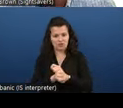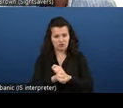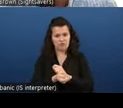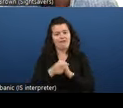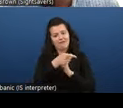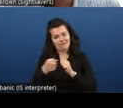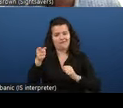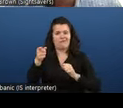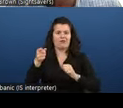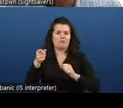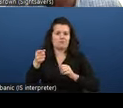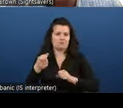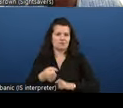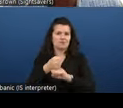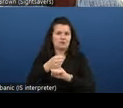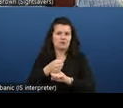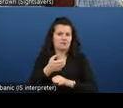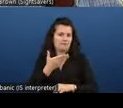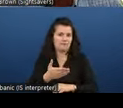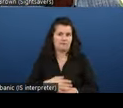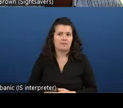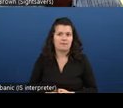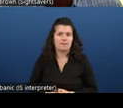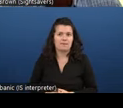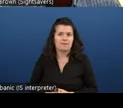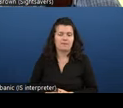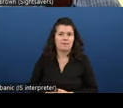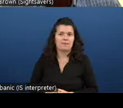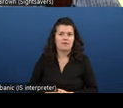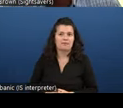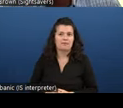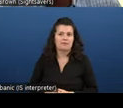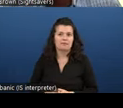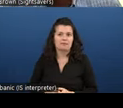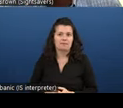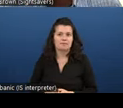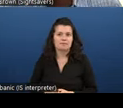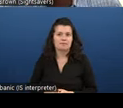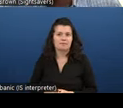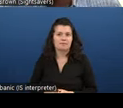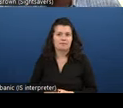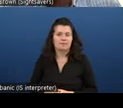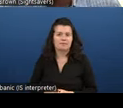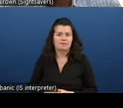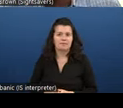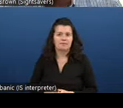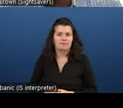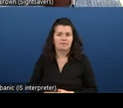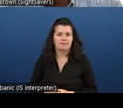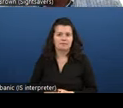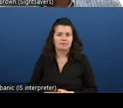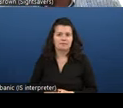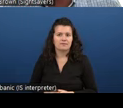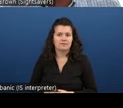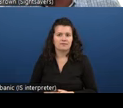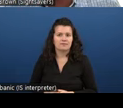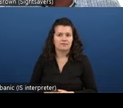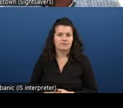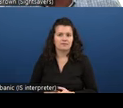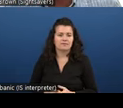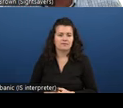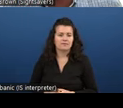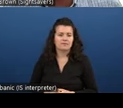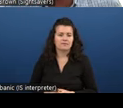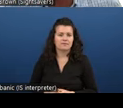on its modern Korean said much earlier. 12:23:37 There are two major gaps in the system.